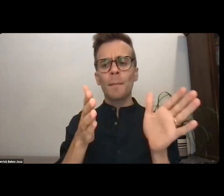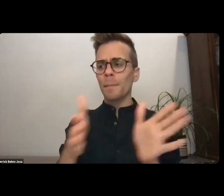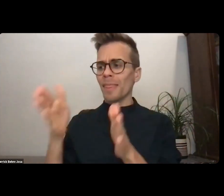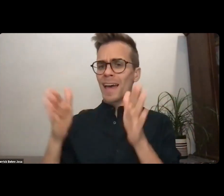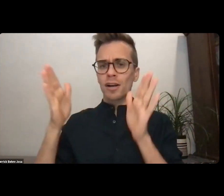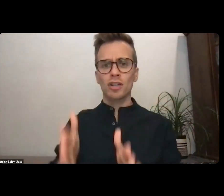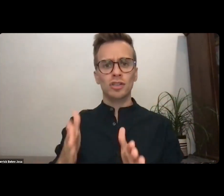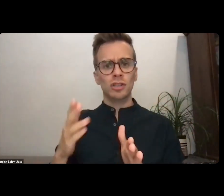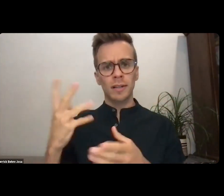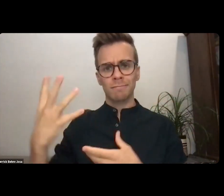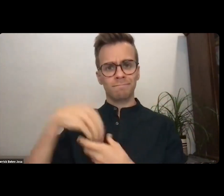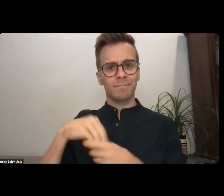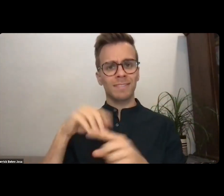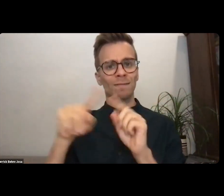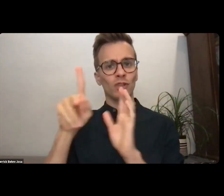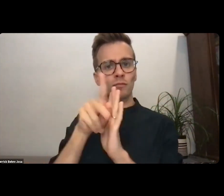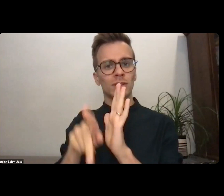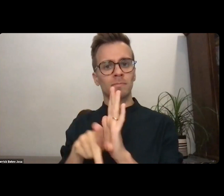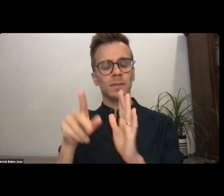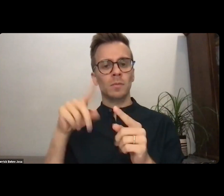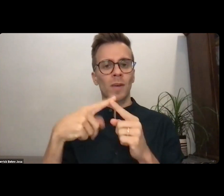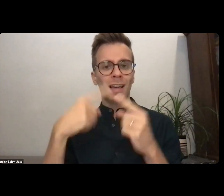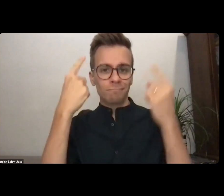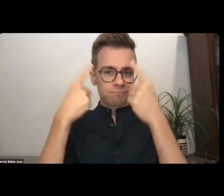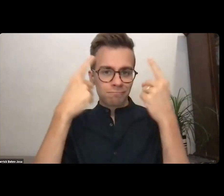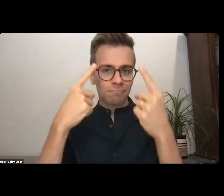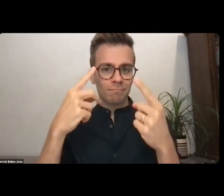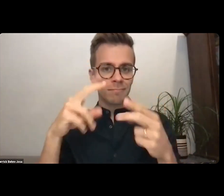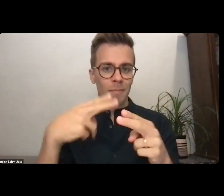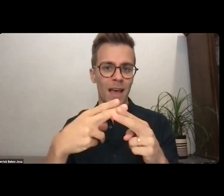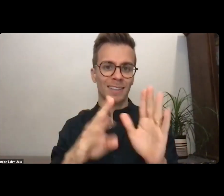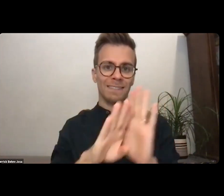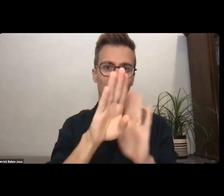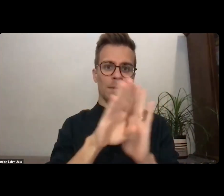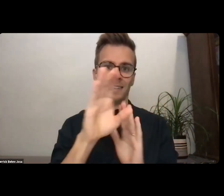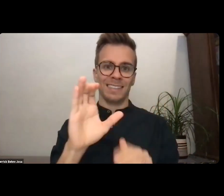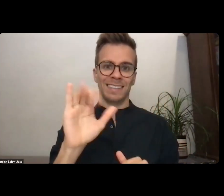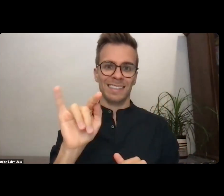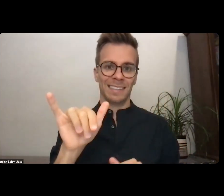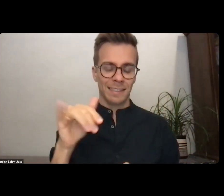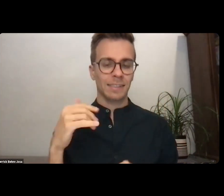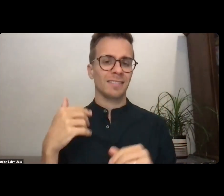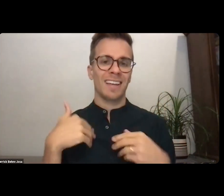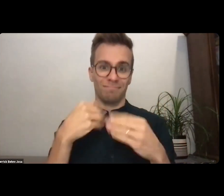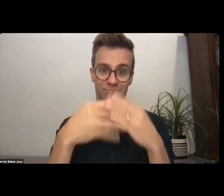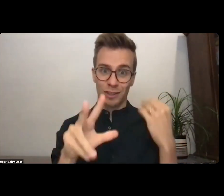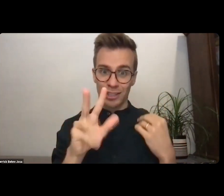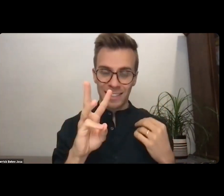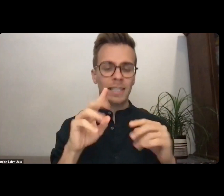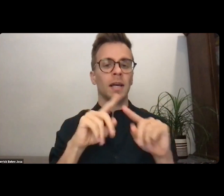Principle 36 is all about how planners incorporate design when they're thinking about planning